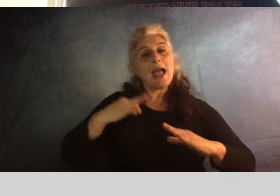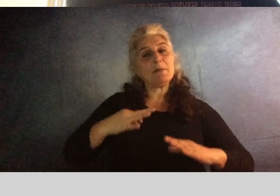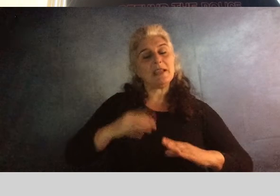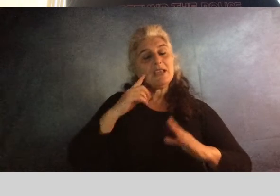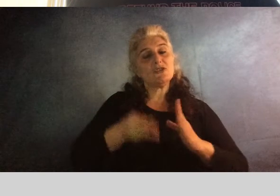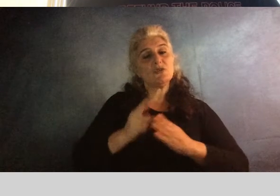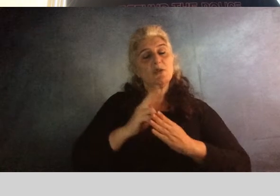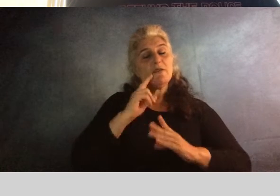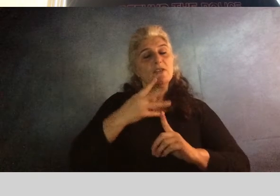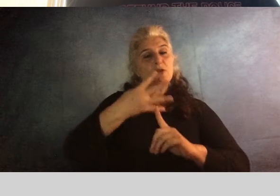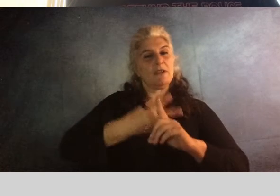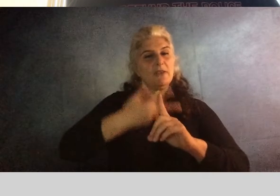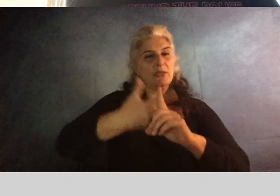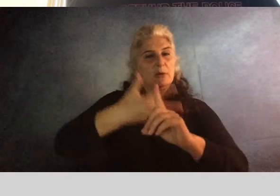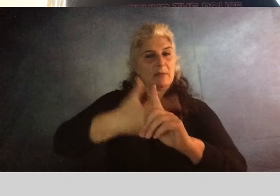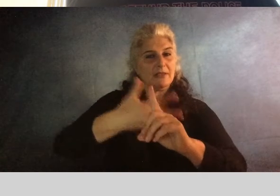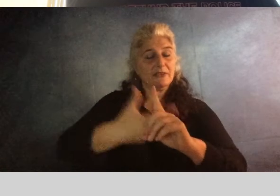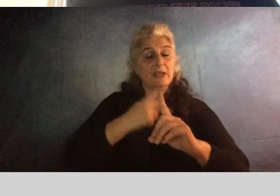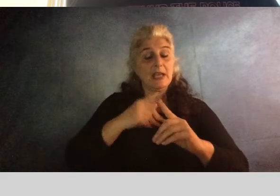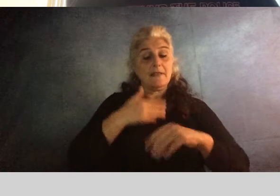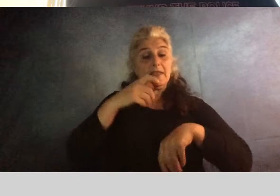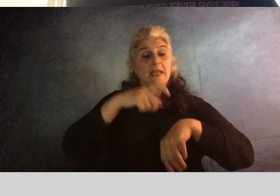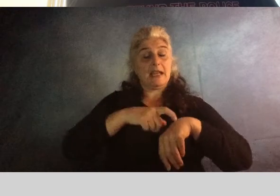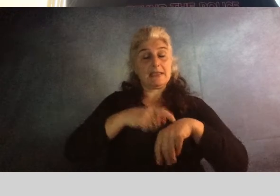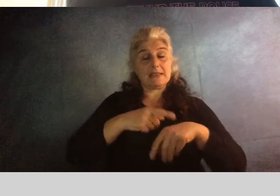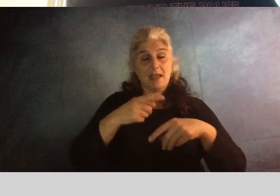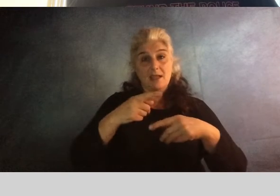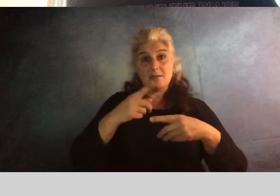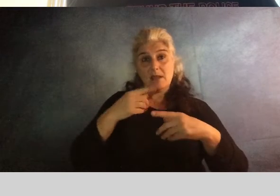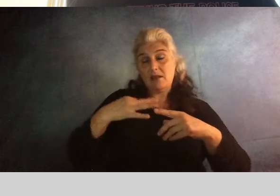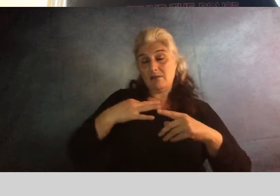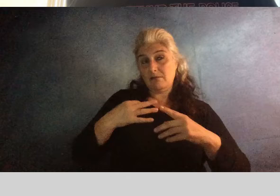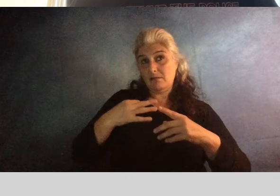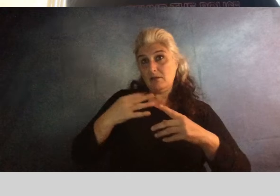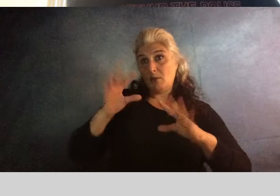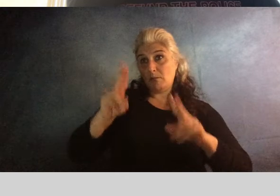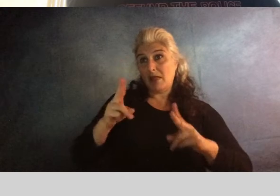on a quarterly basis. The next application round closes on October 15.